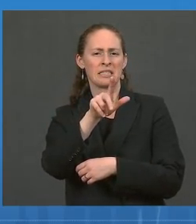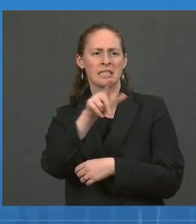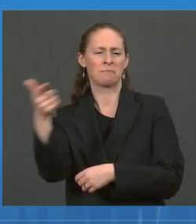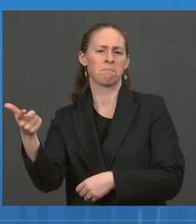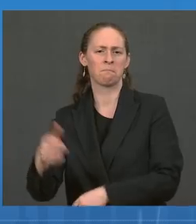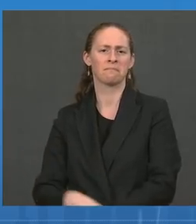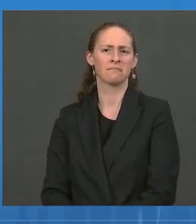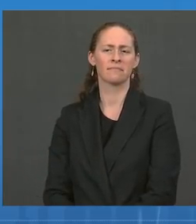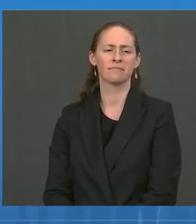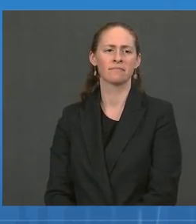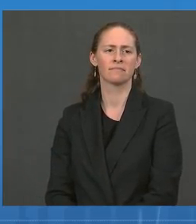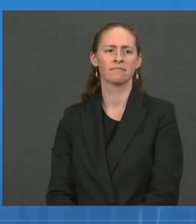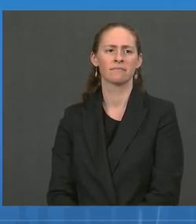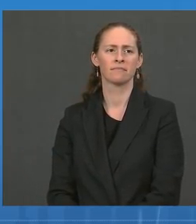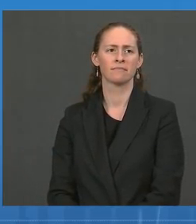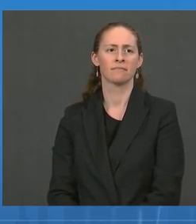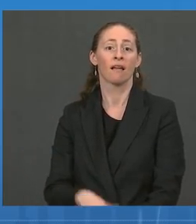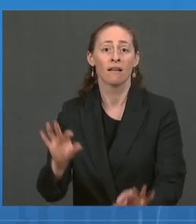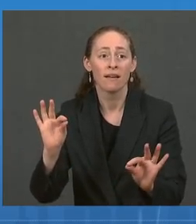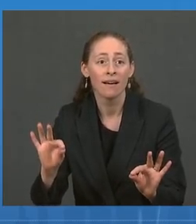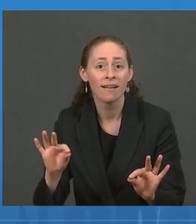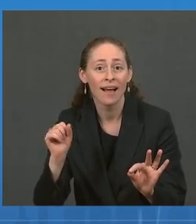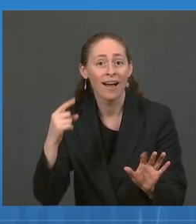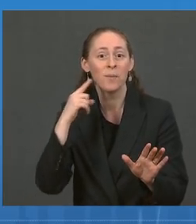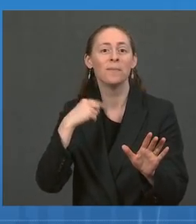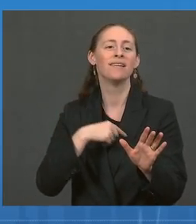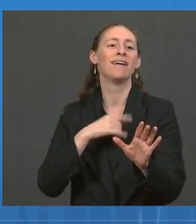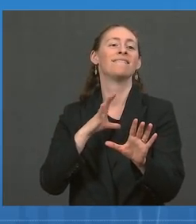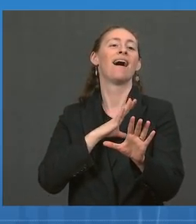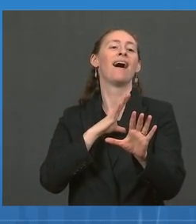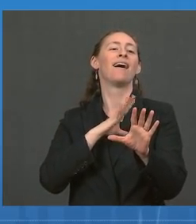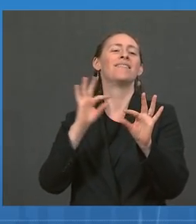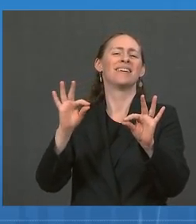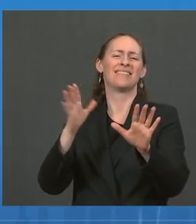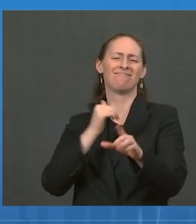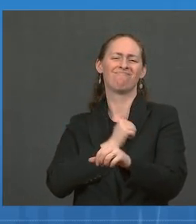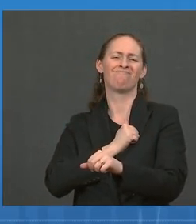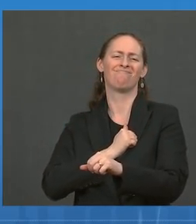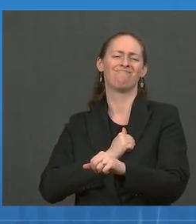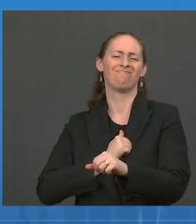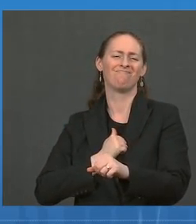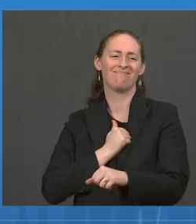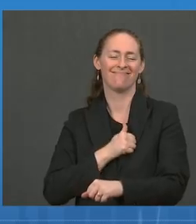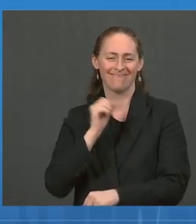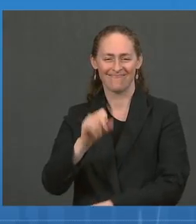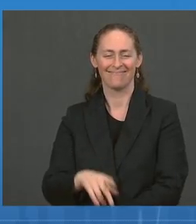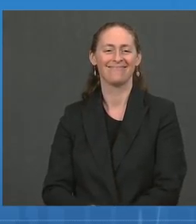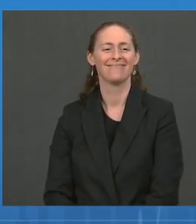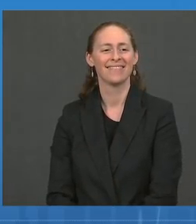The Press: Can you hear me? Moderator: Yes. Hi, Ebony. The Press: Okay. I'm sorry. Hi. Two quick questions.